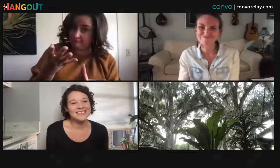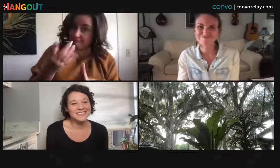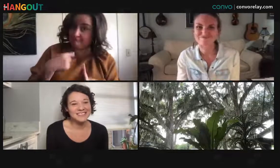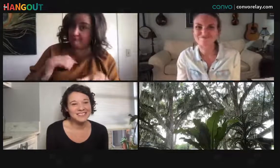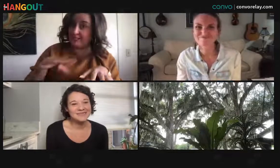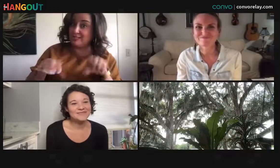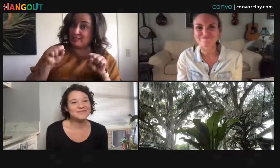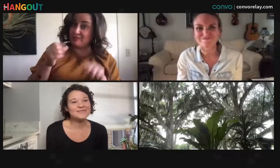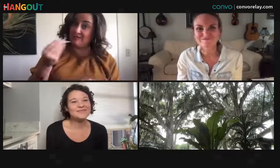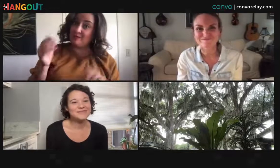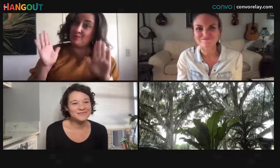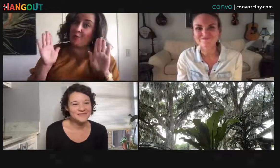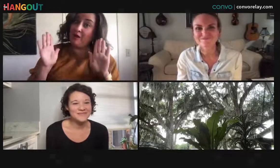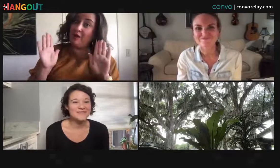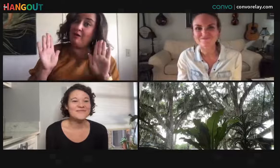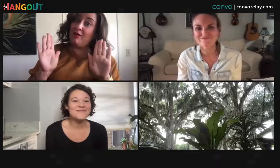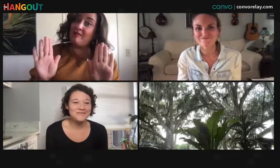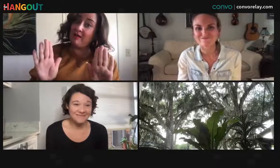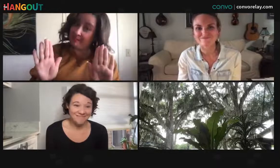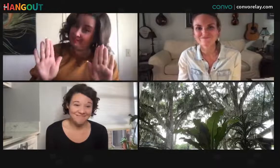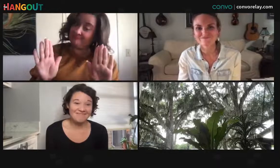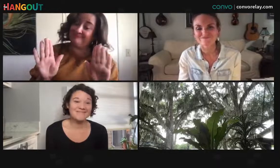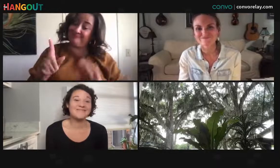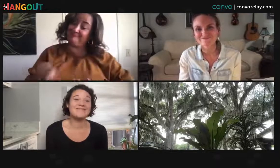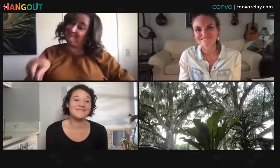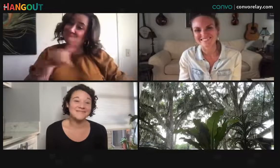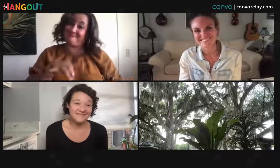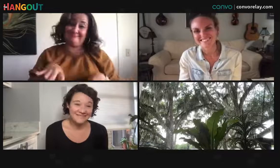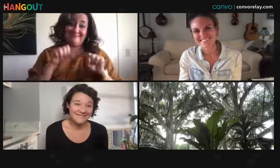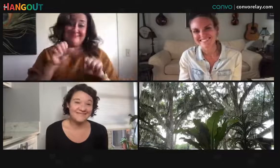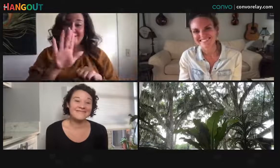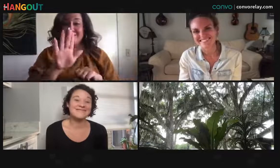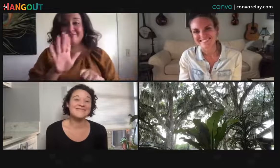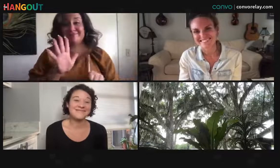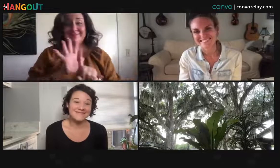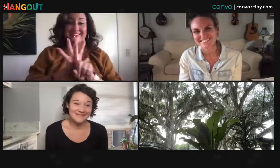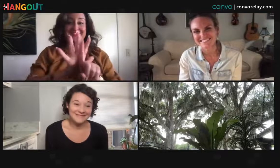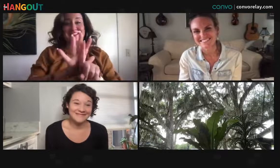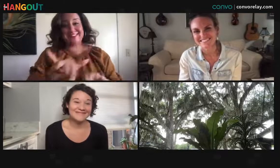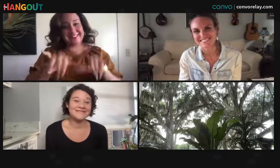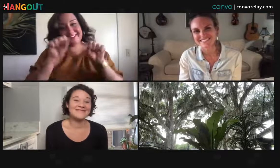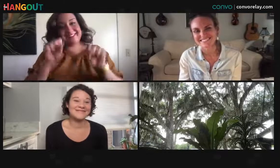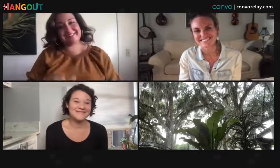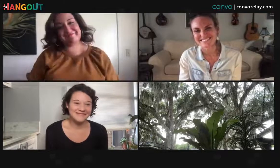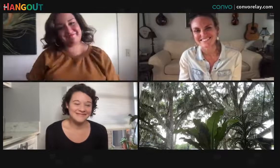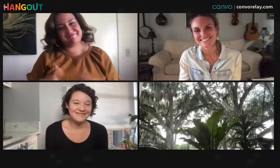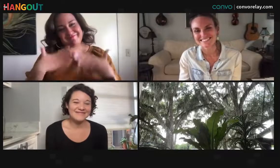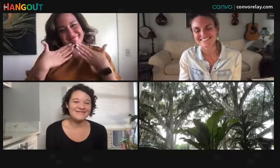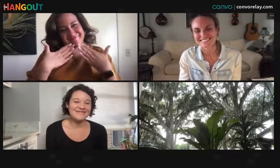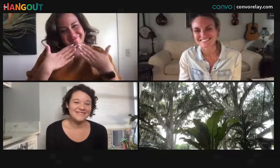there melissa i did take a few wonderful experiences with summer